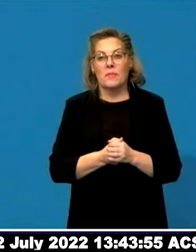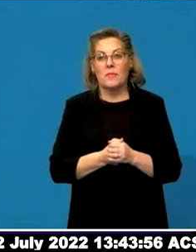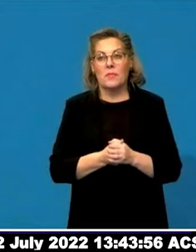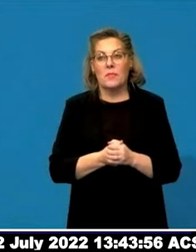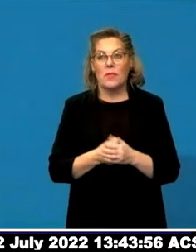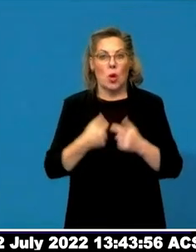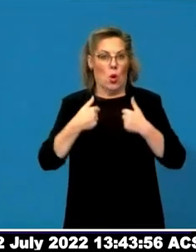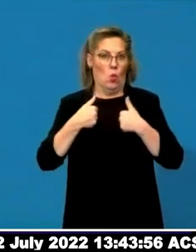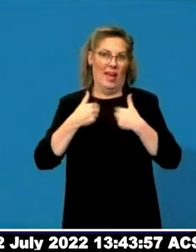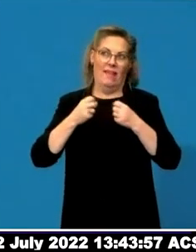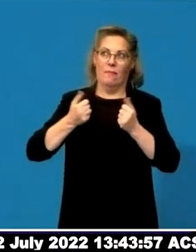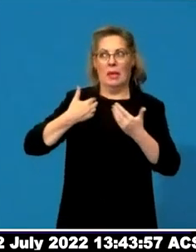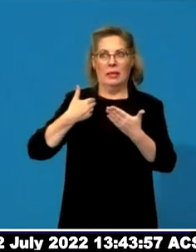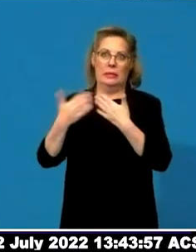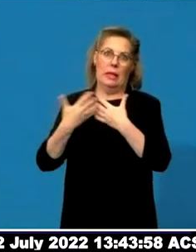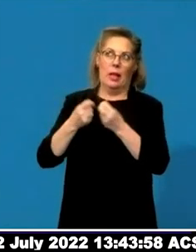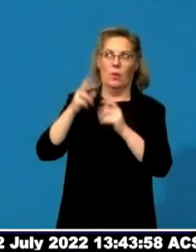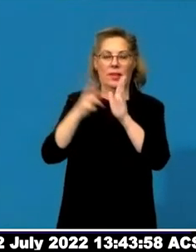on the APY Lands since 2013.